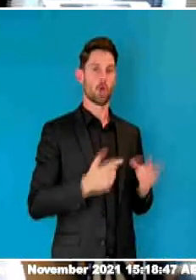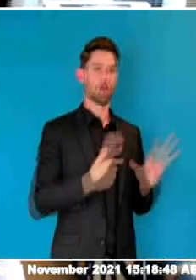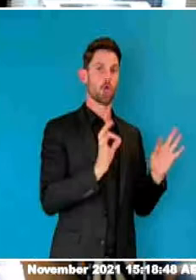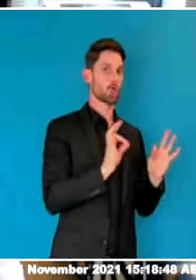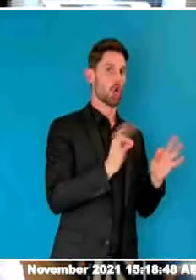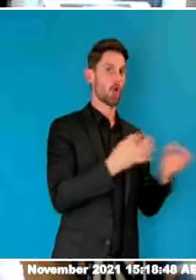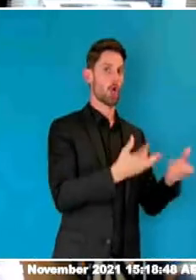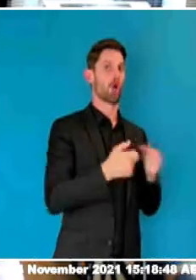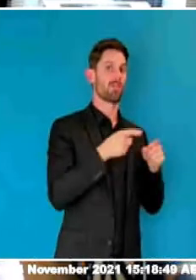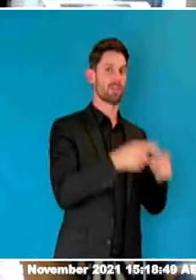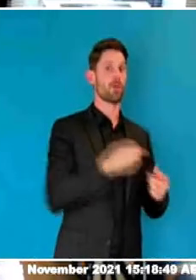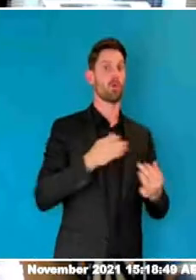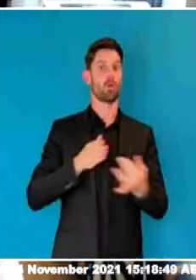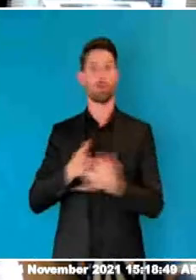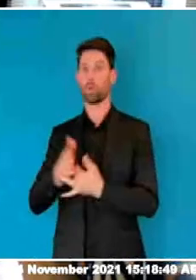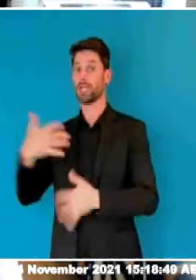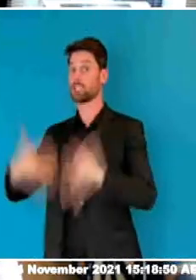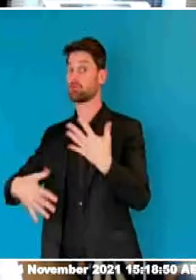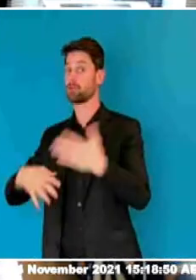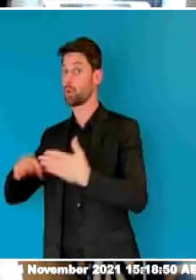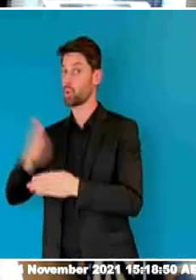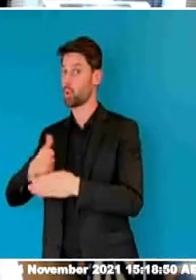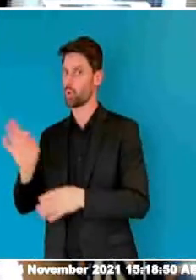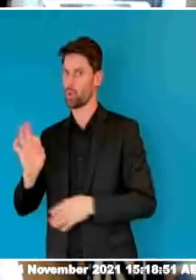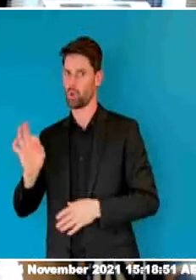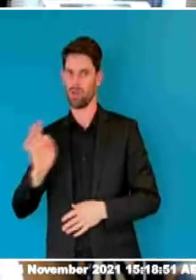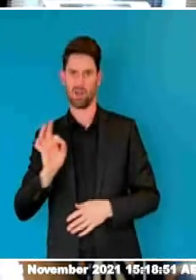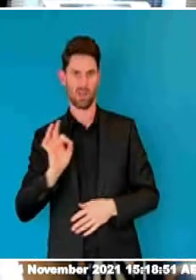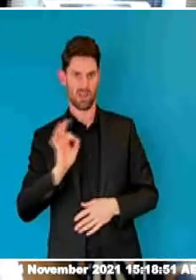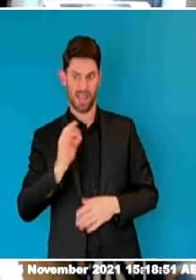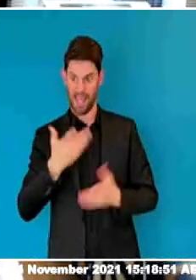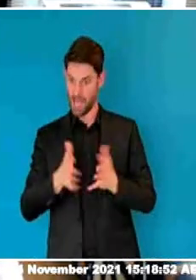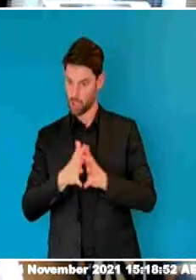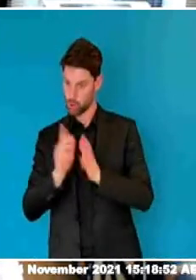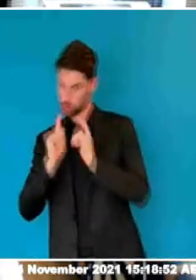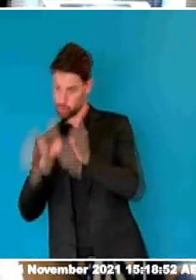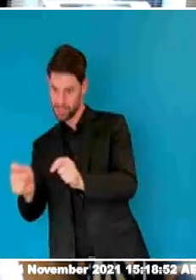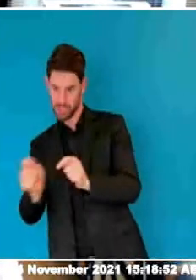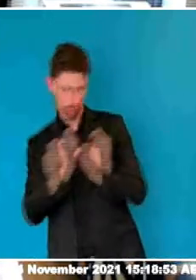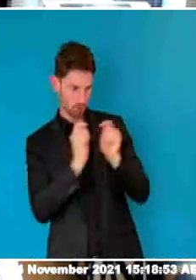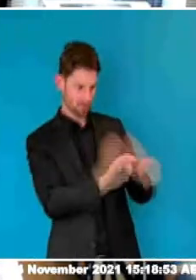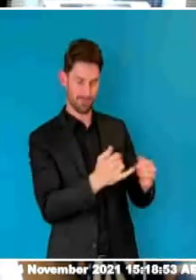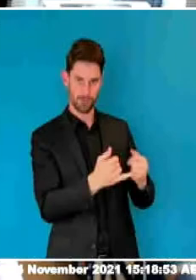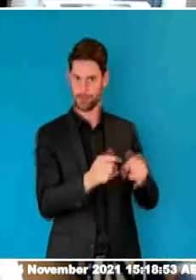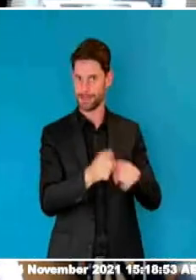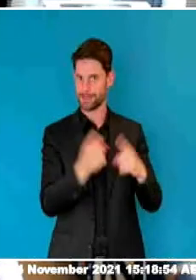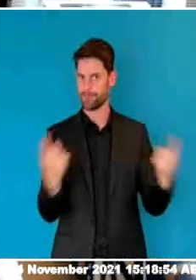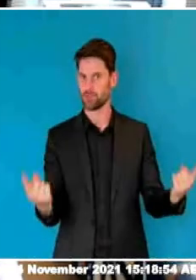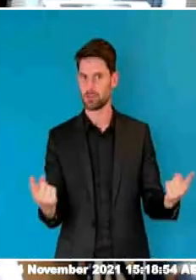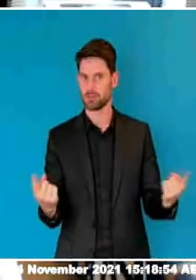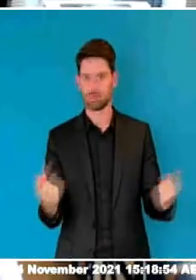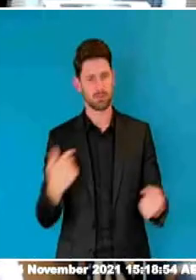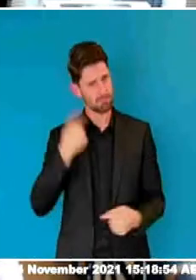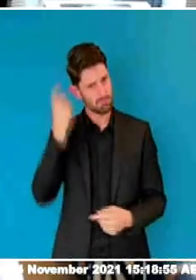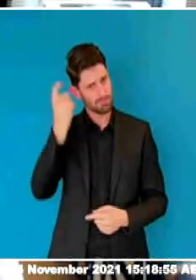And I'm interested in how, in the best of all worlds, Safe Work Australia for example